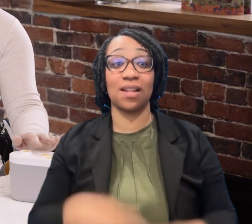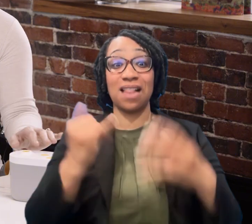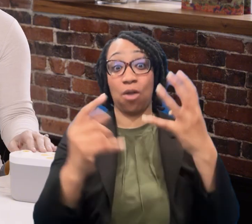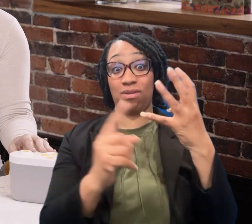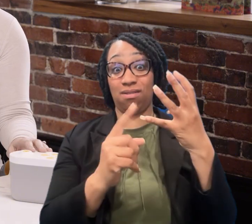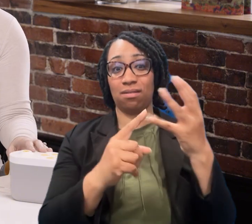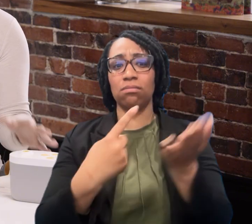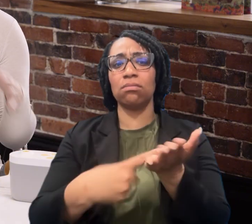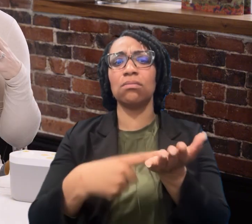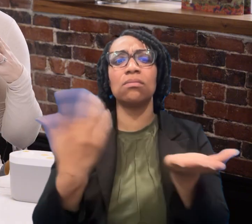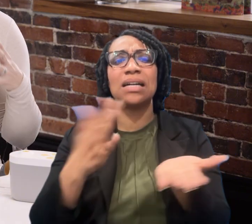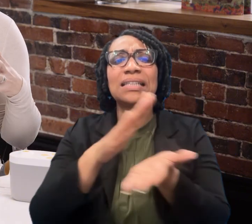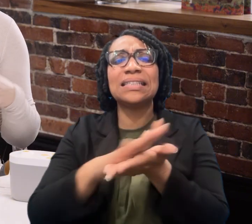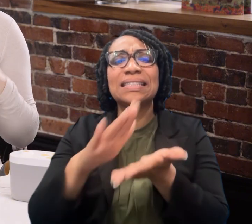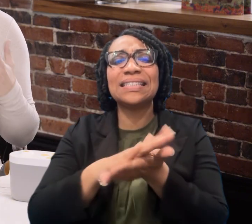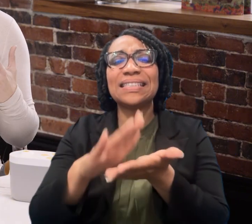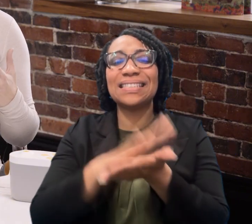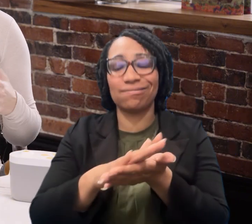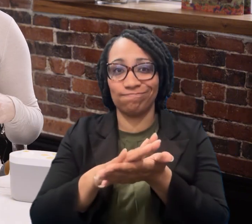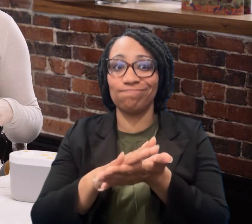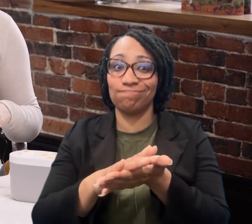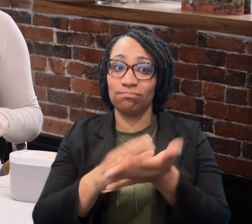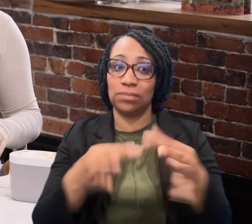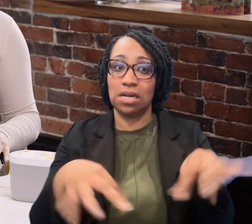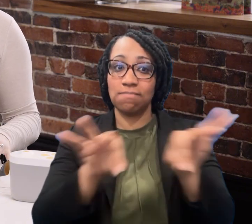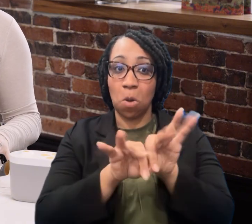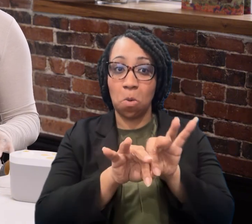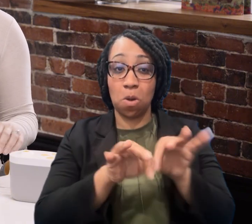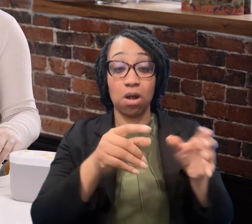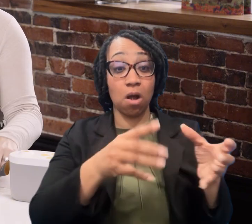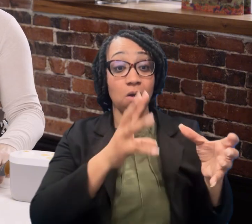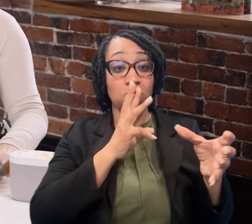The other two pieces that you're not washing by submerging in water are the plug itself